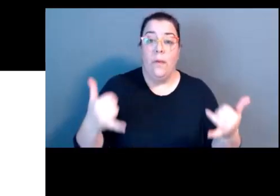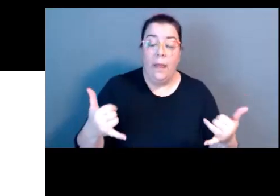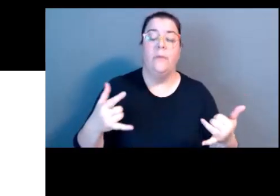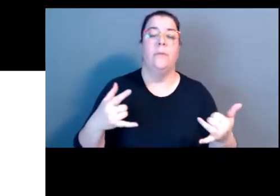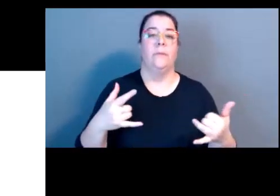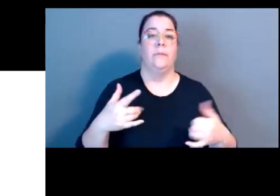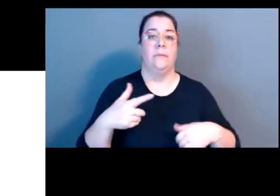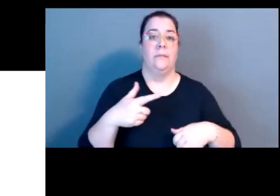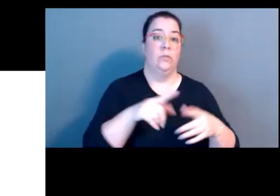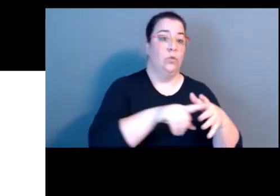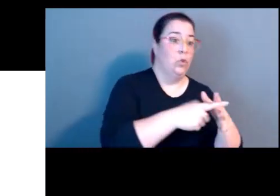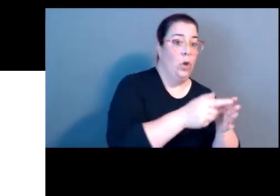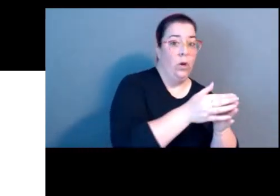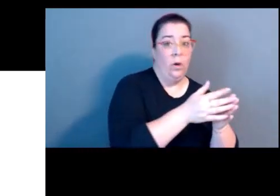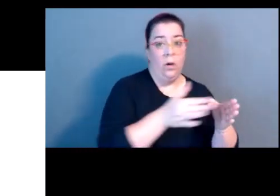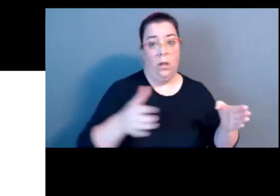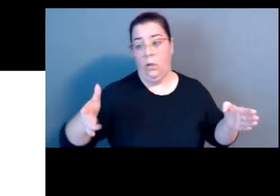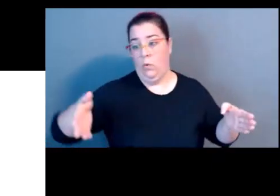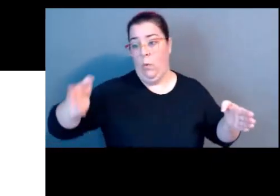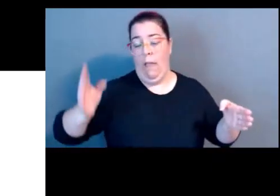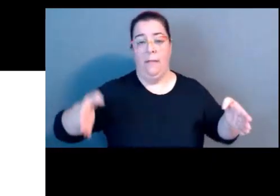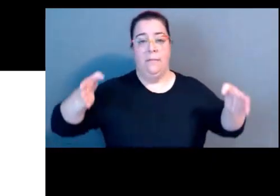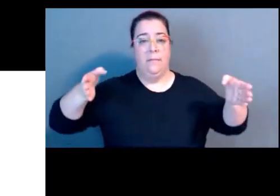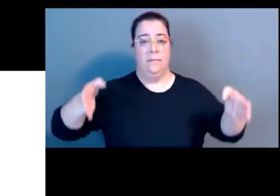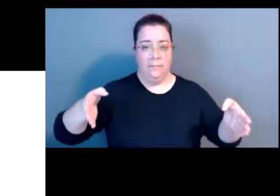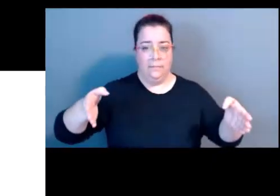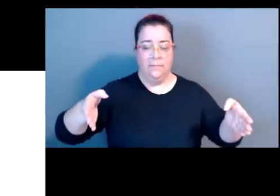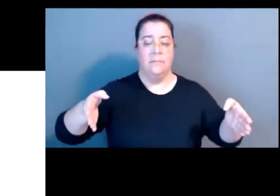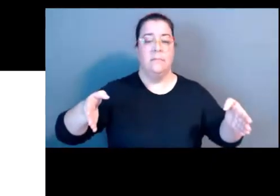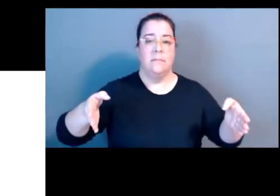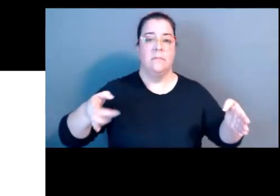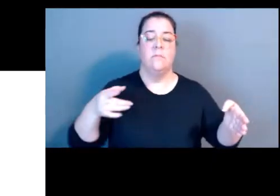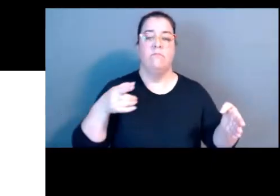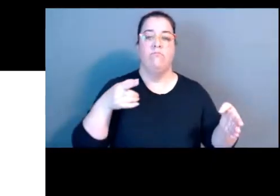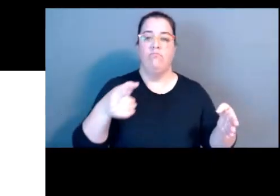This is where you will be asked to identify different stages of the project